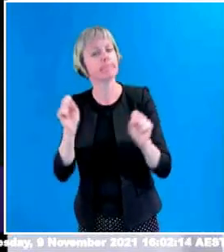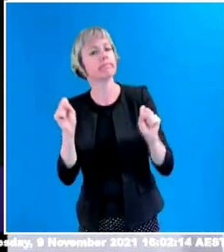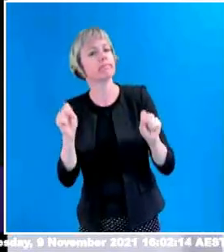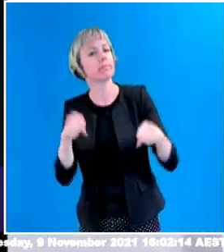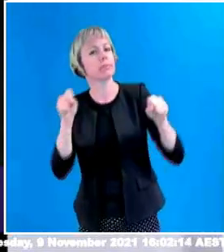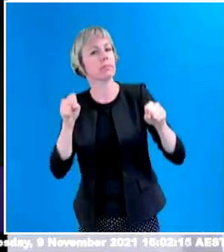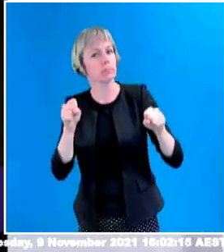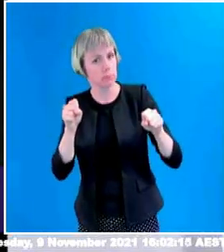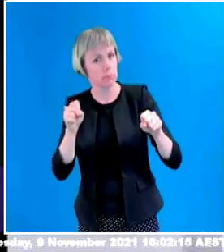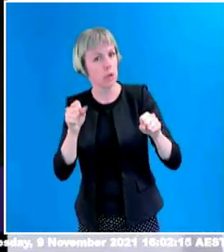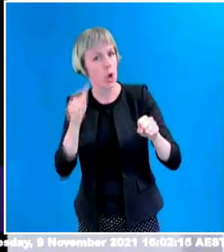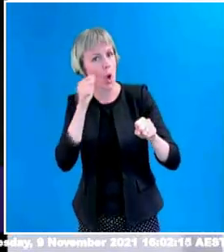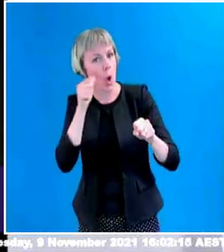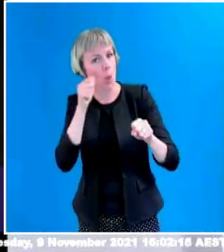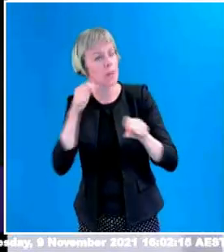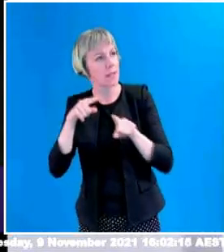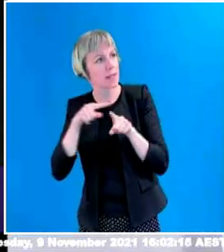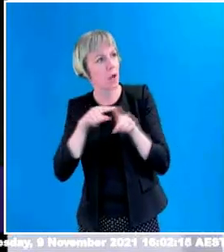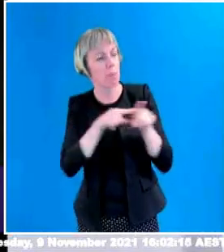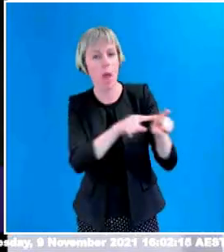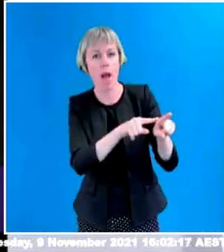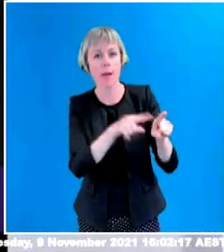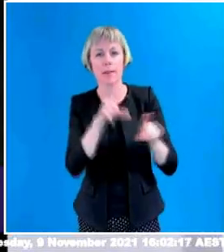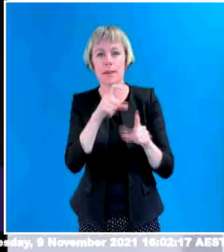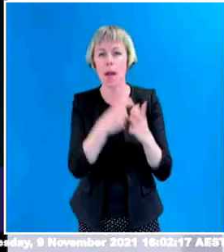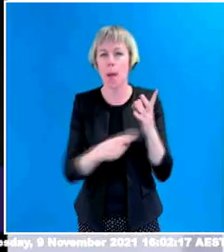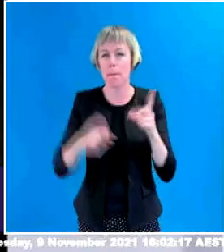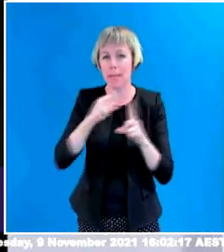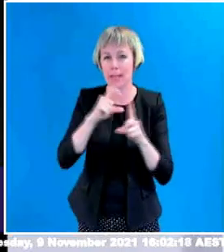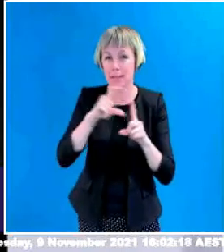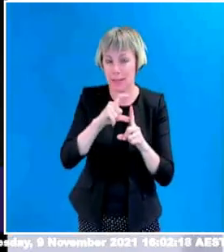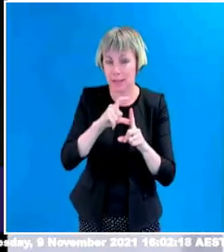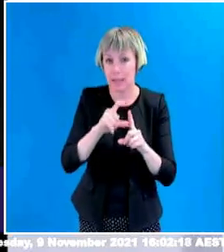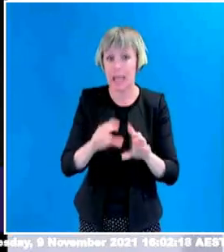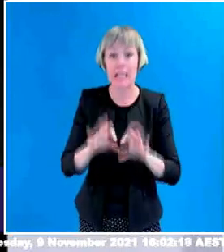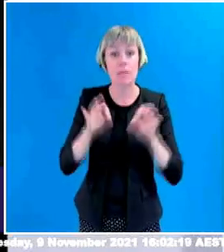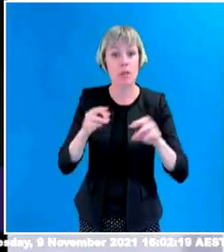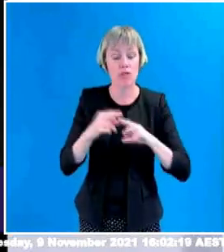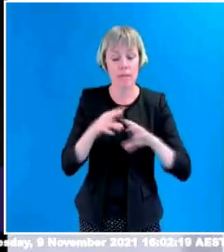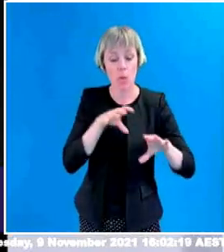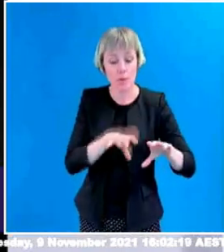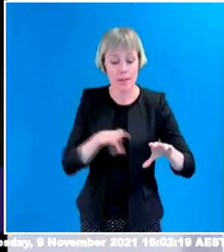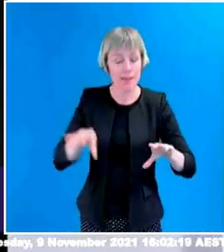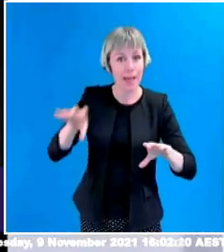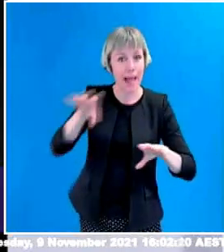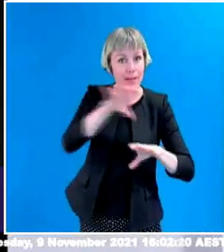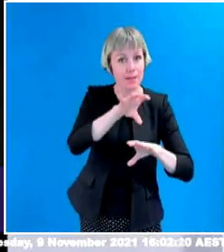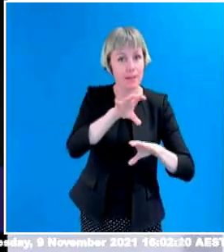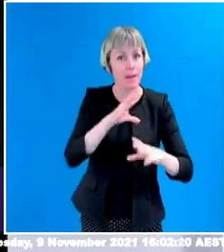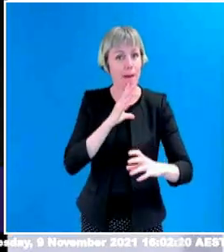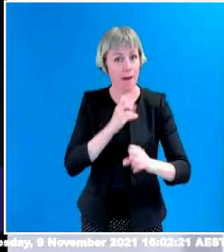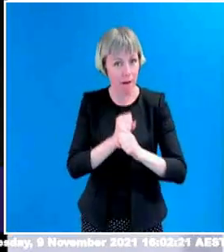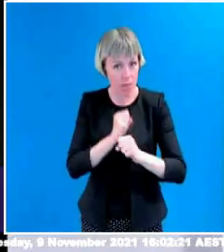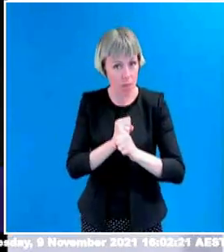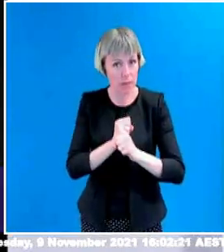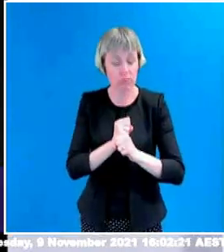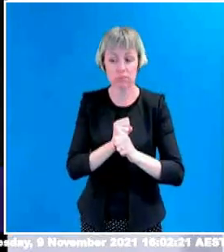the work of States, Territories, Governments, specific agencies and Commonwealth departments.